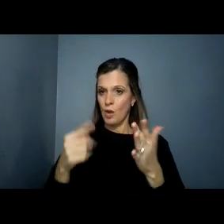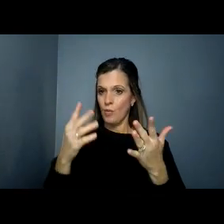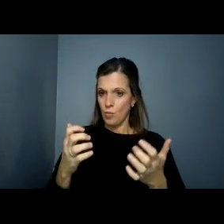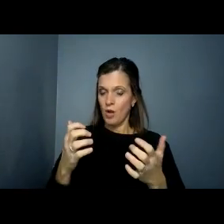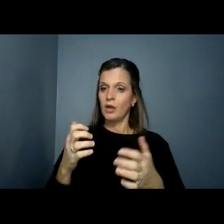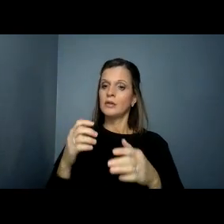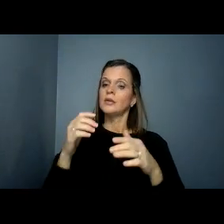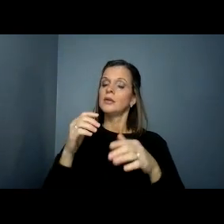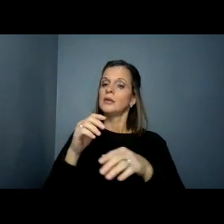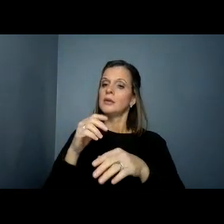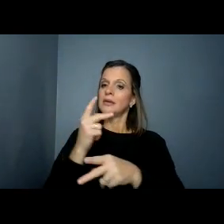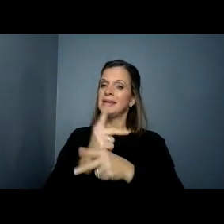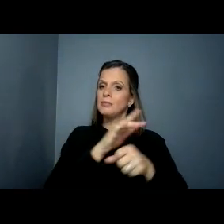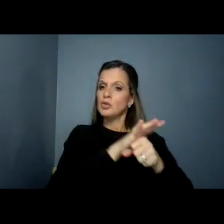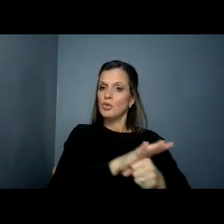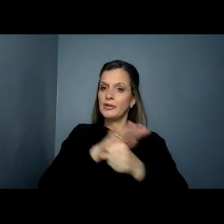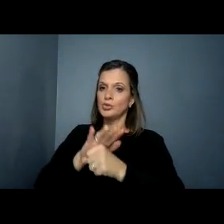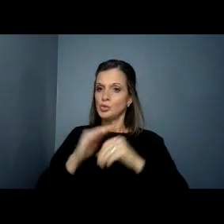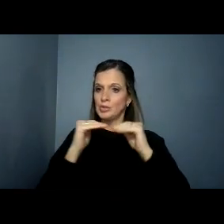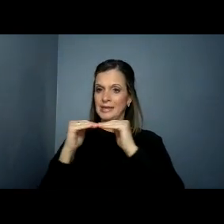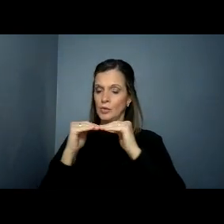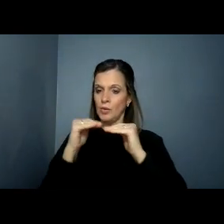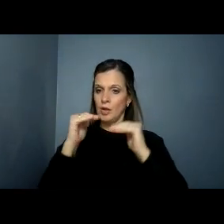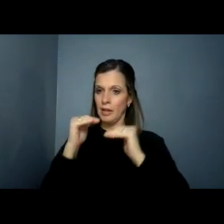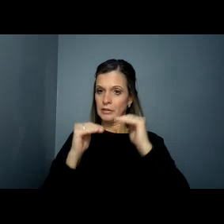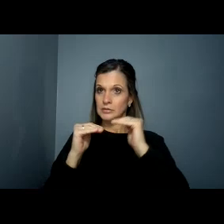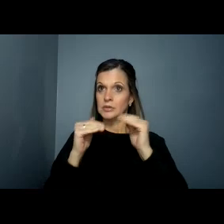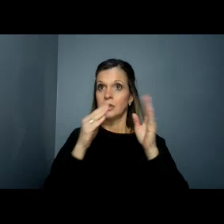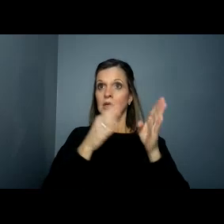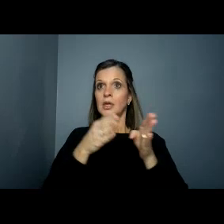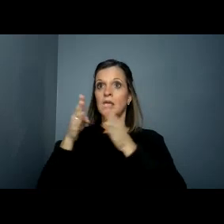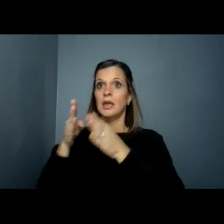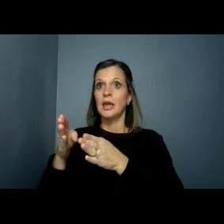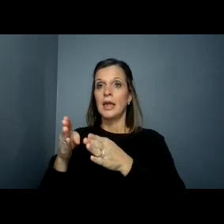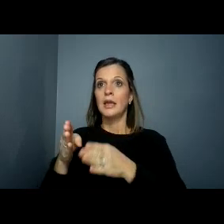And the last one here is a middle middle ear tumor. You won't see that often,